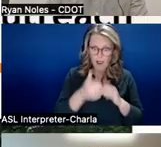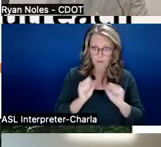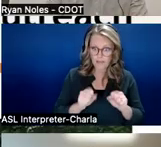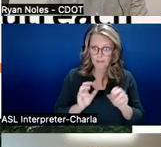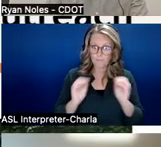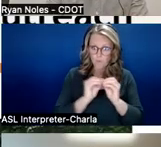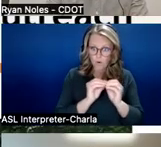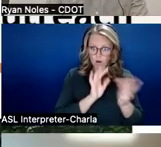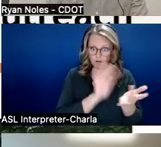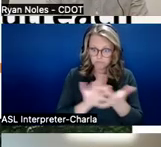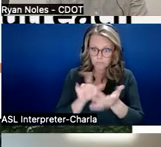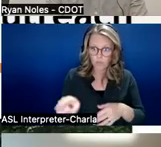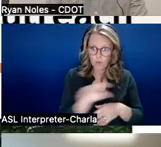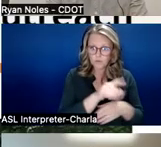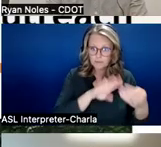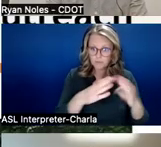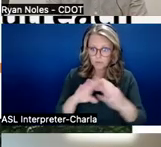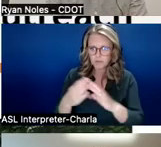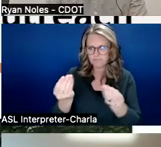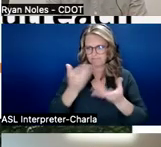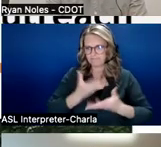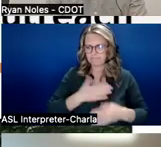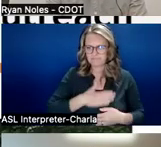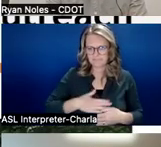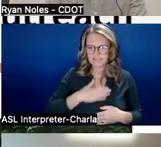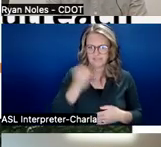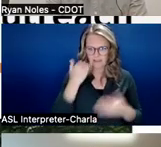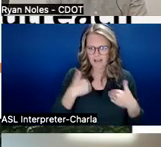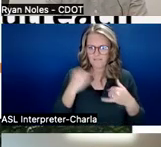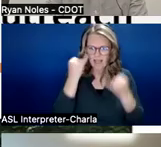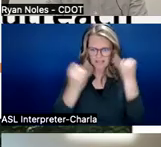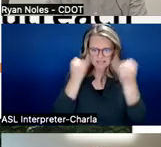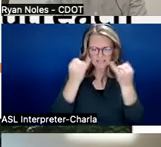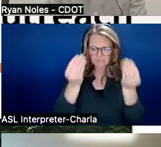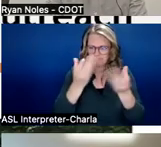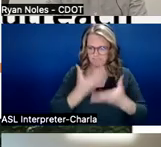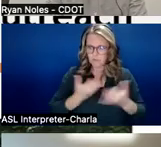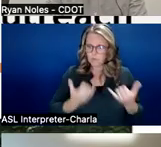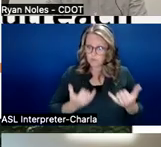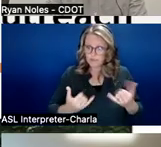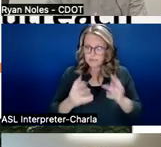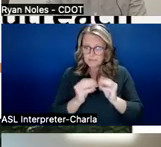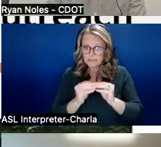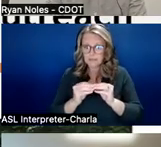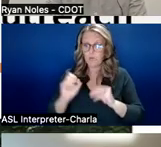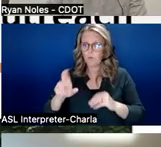So if you have any ideas, please share them at today's meeting, drop them in the chat or we can discuss them.